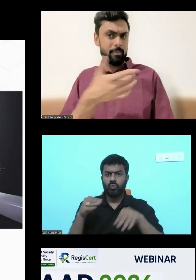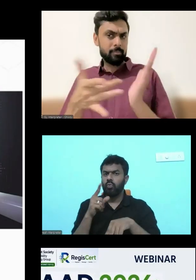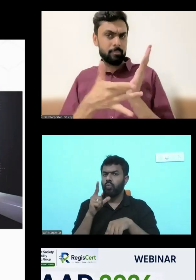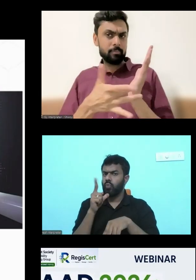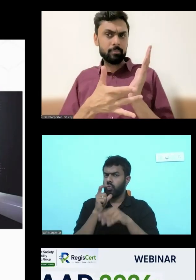interventions.